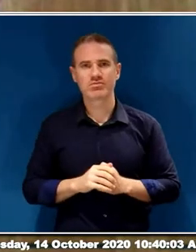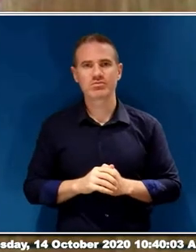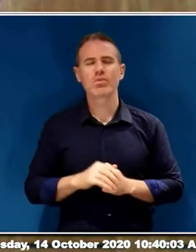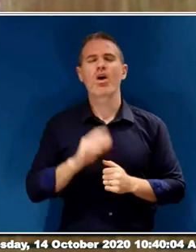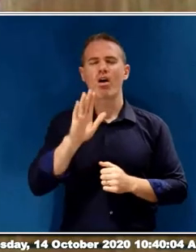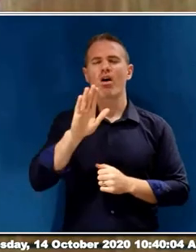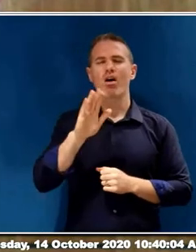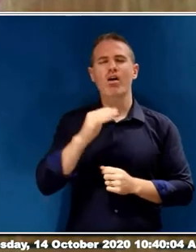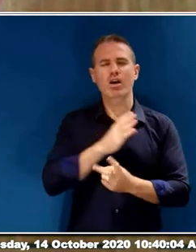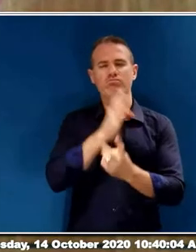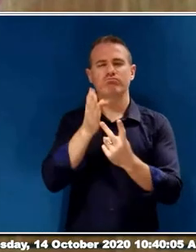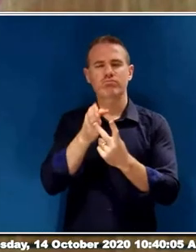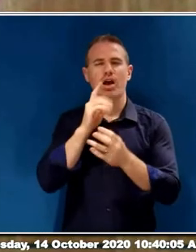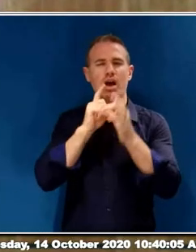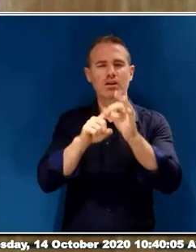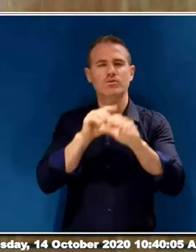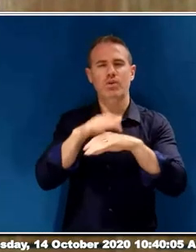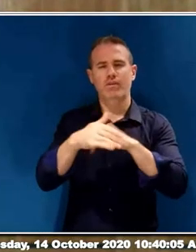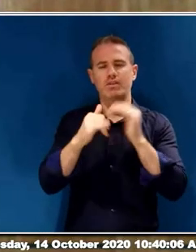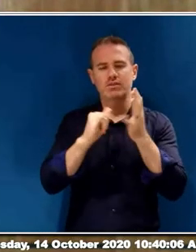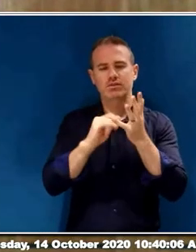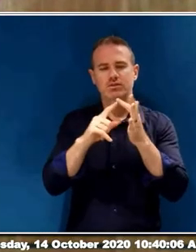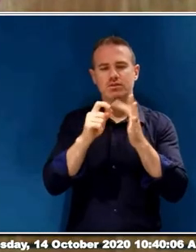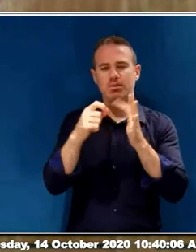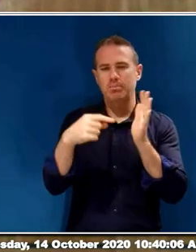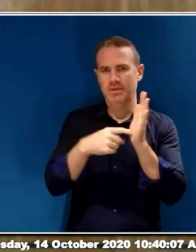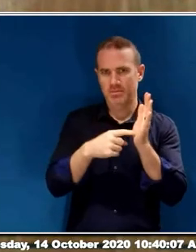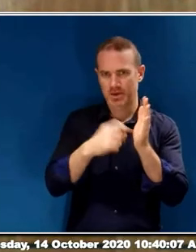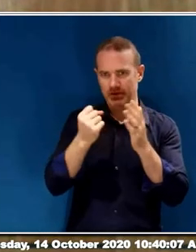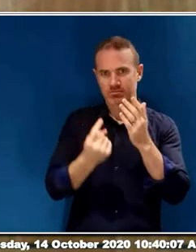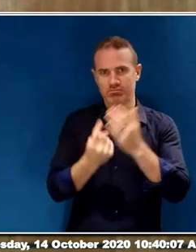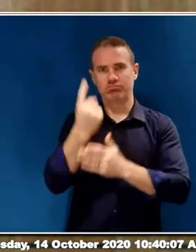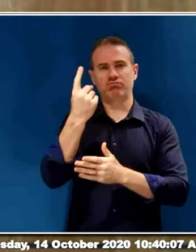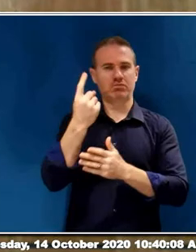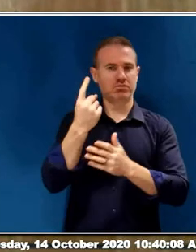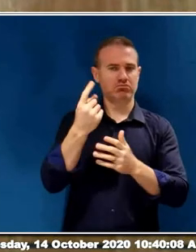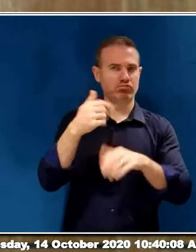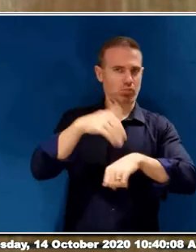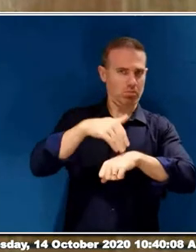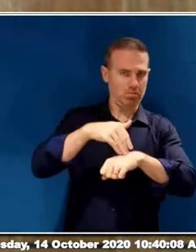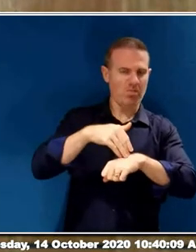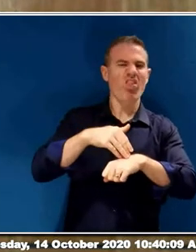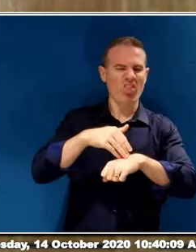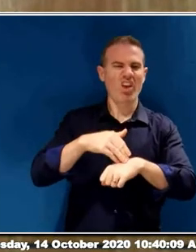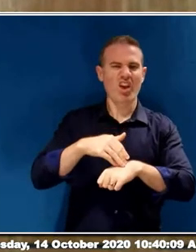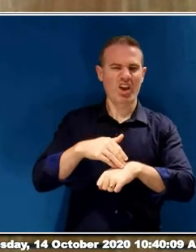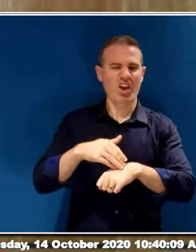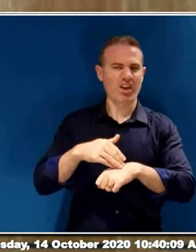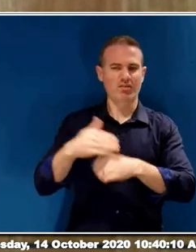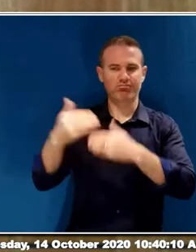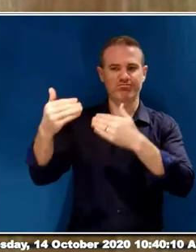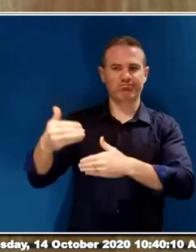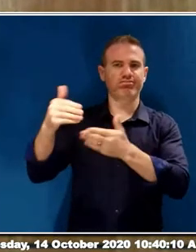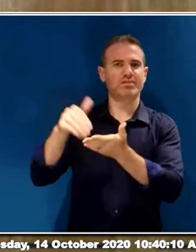There was an incident in September that resulted in a suspension. Can you tell the Commission about the circumstances of that?